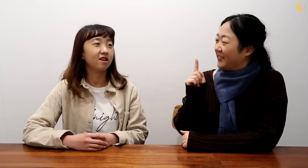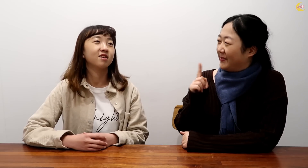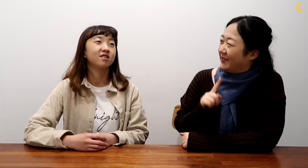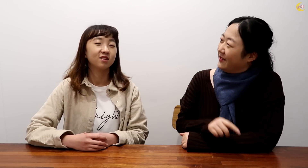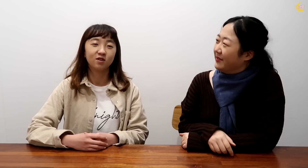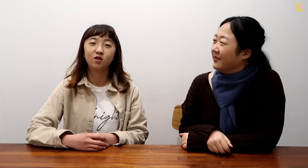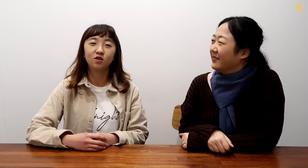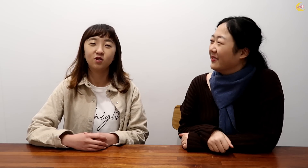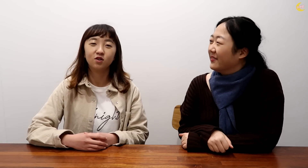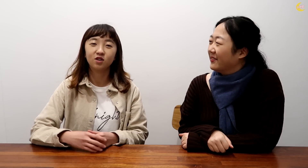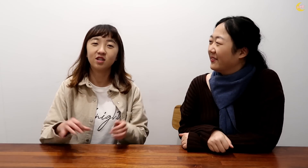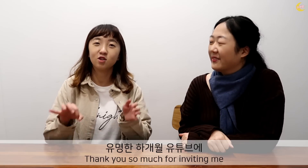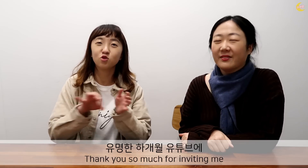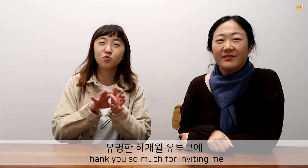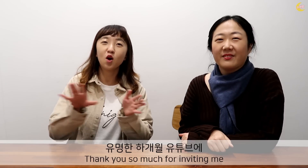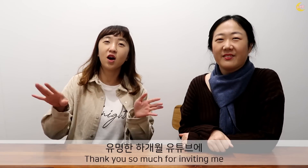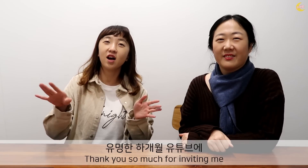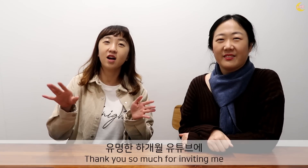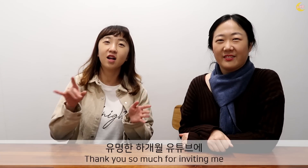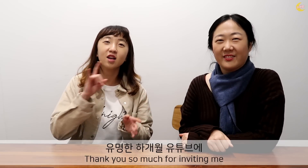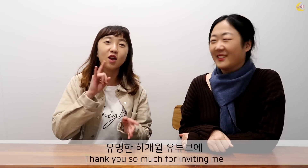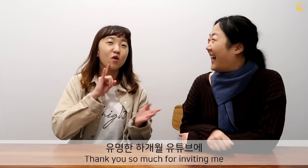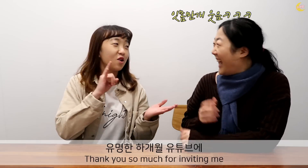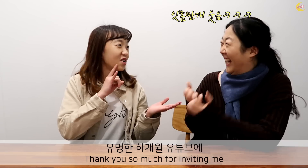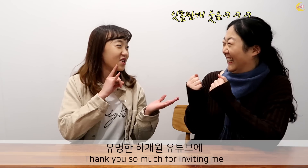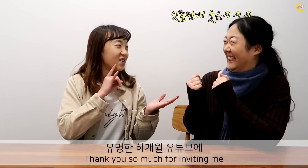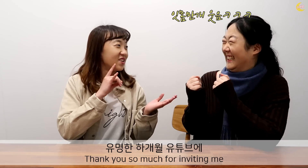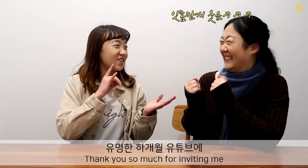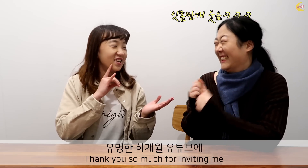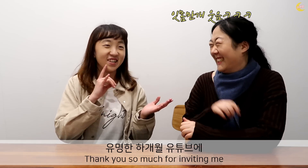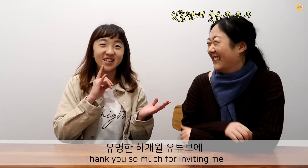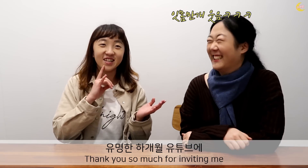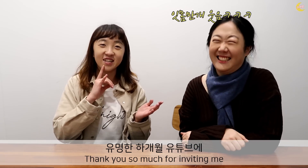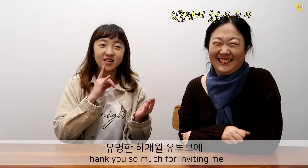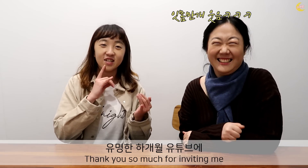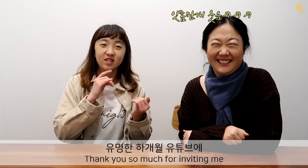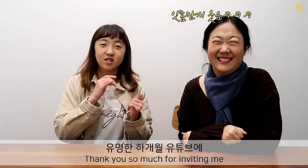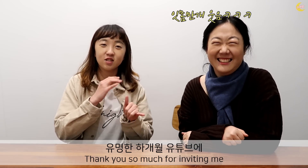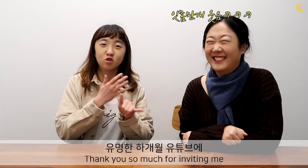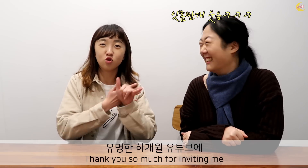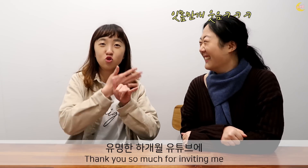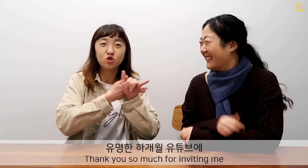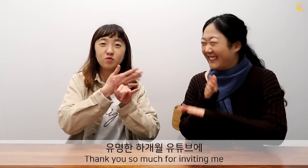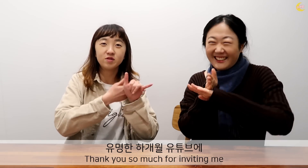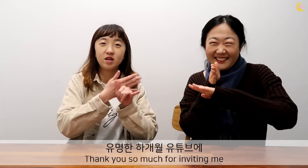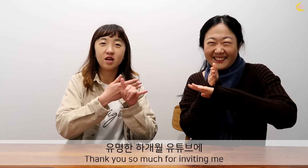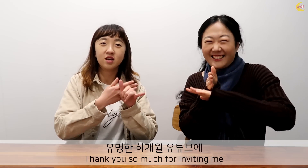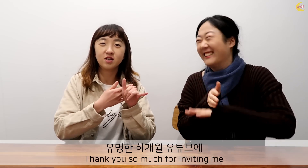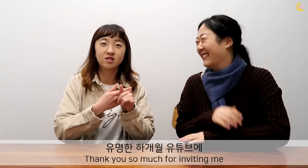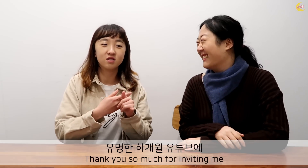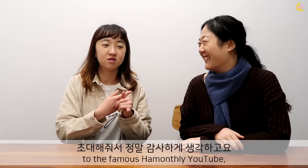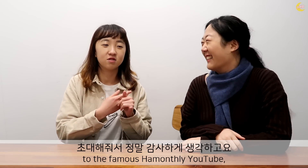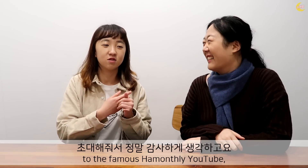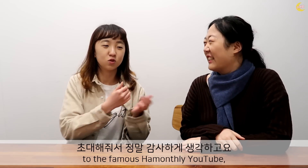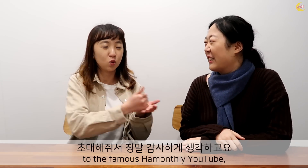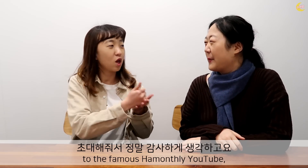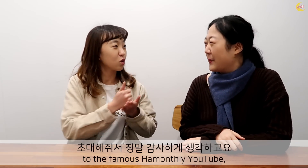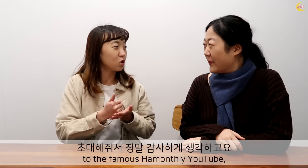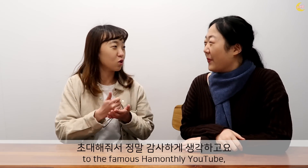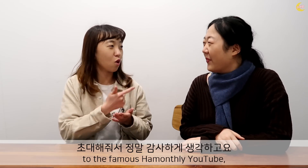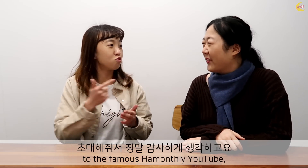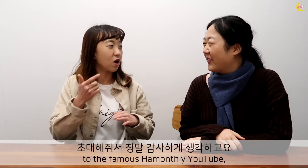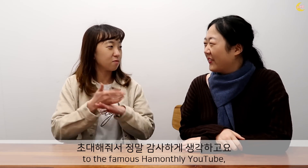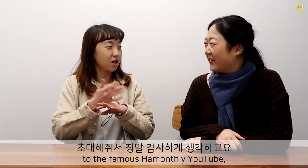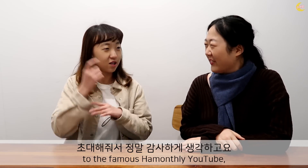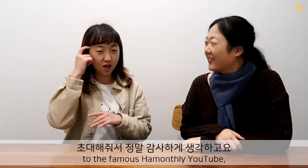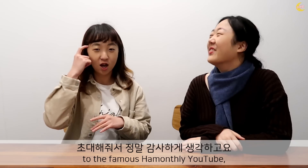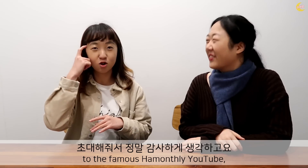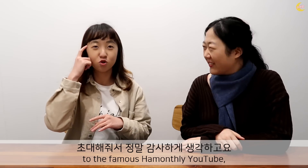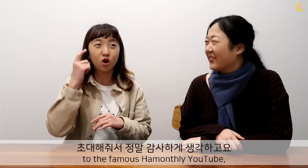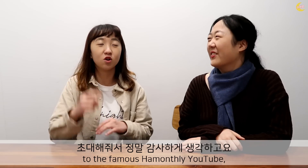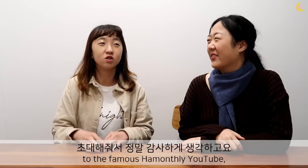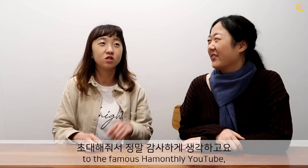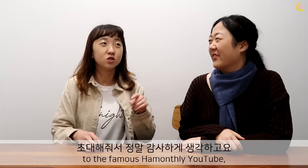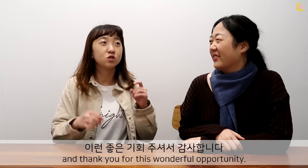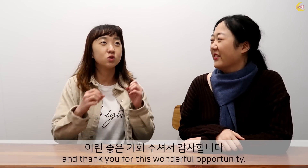Thank you so much for inviting me to the famous Hamonthly YouTube,